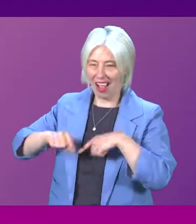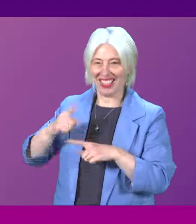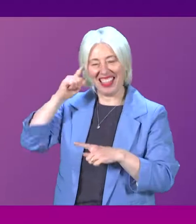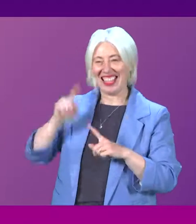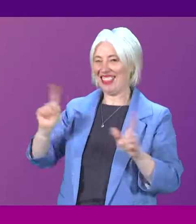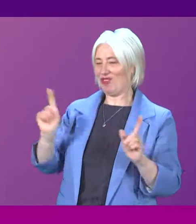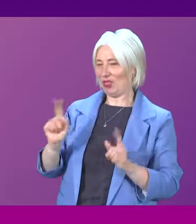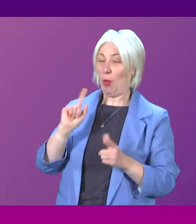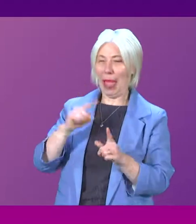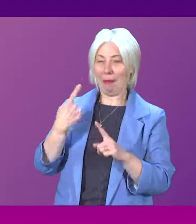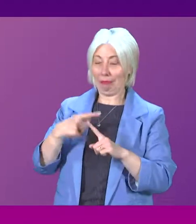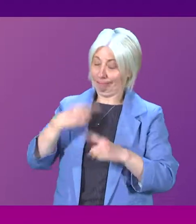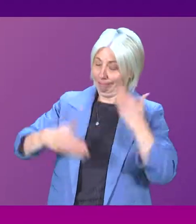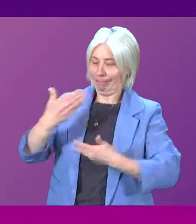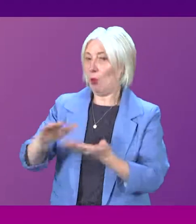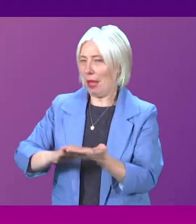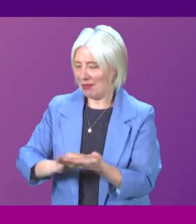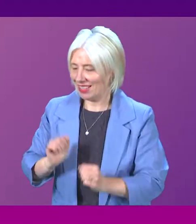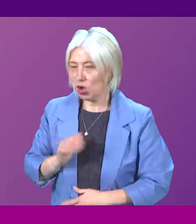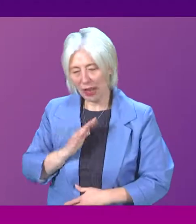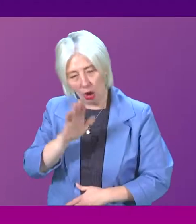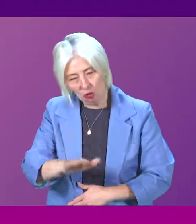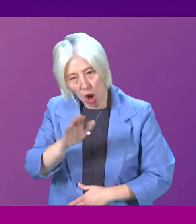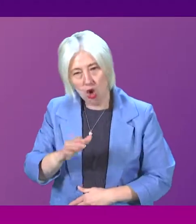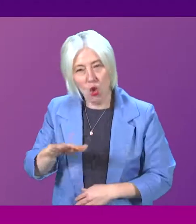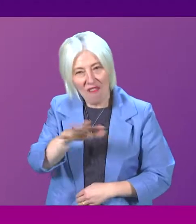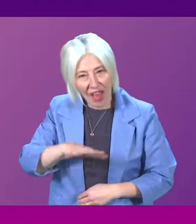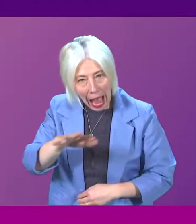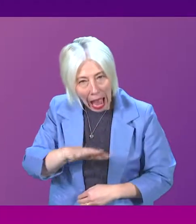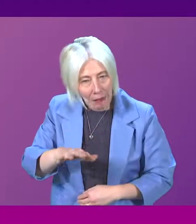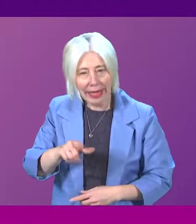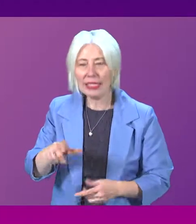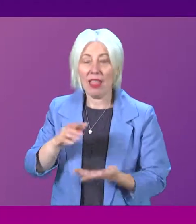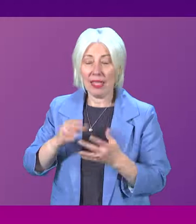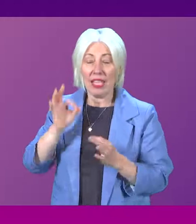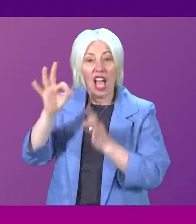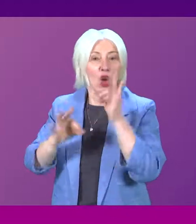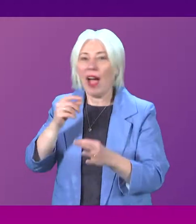Can he assure families that this inquiry will not drag on as, I am afraid, the Edinburgh